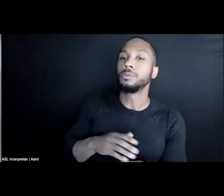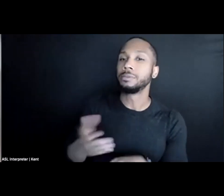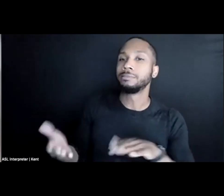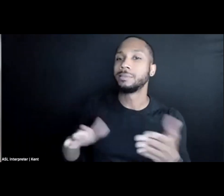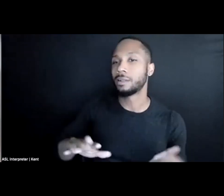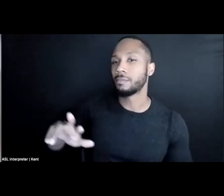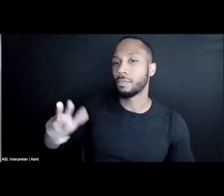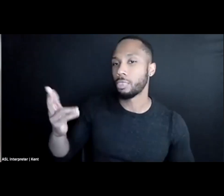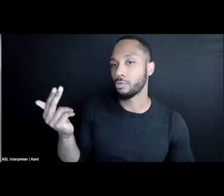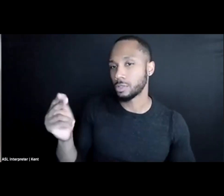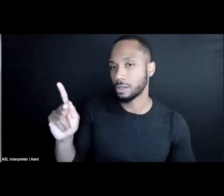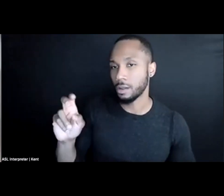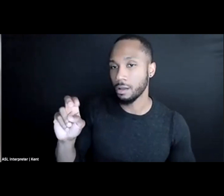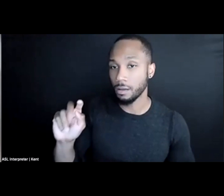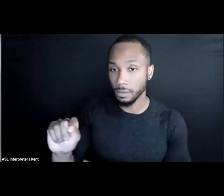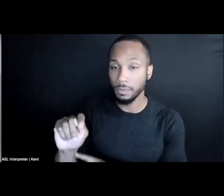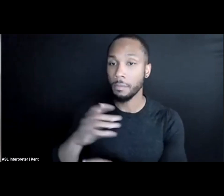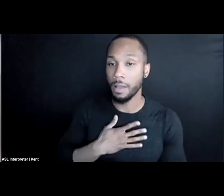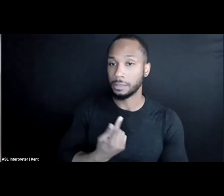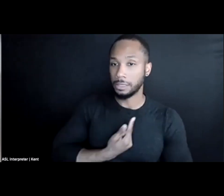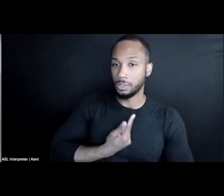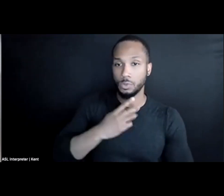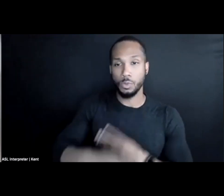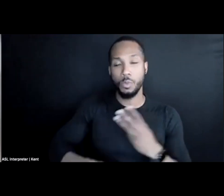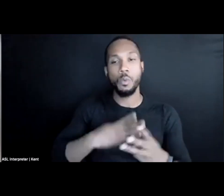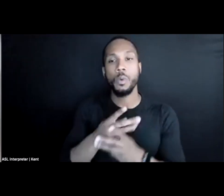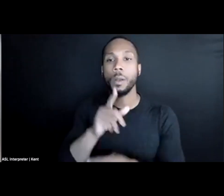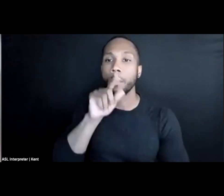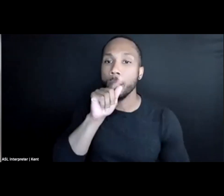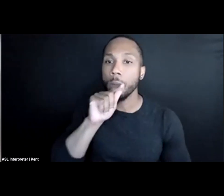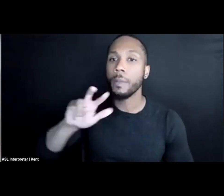My solitude is a world of birds My third rib is broken